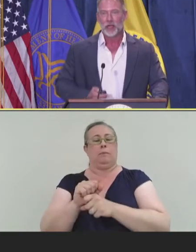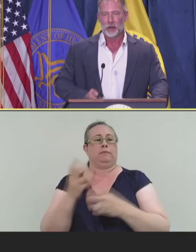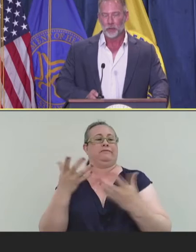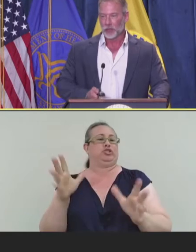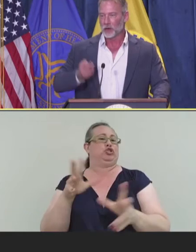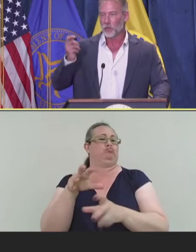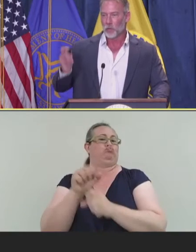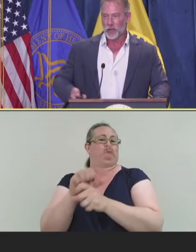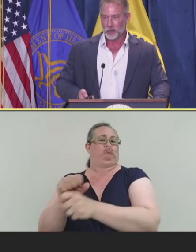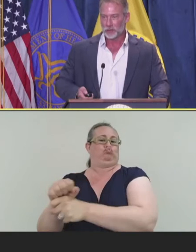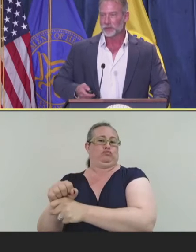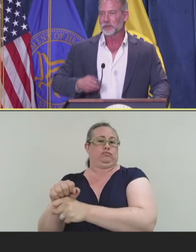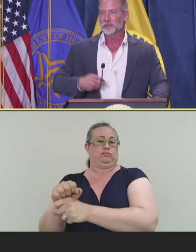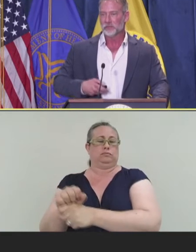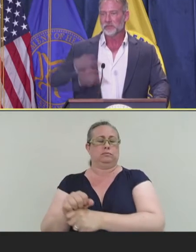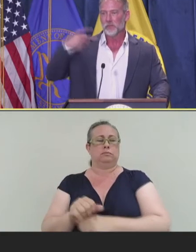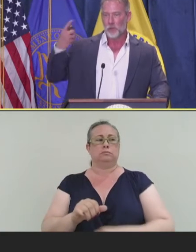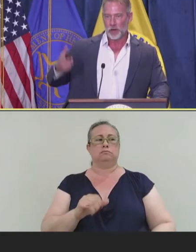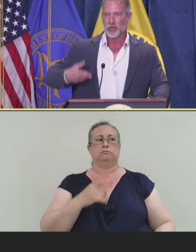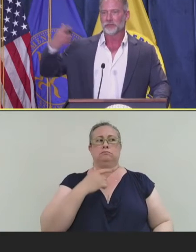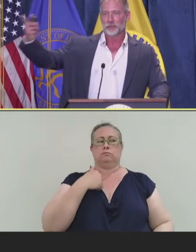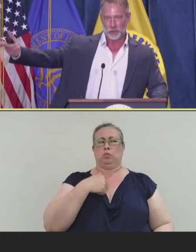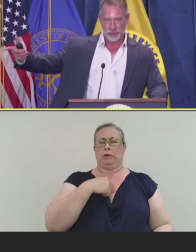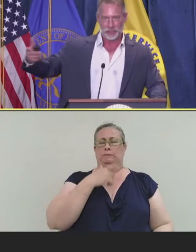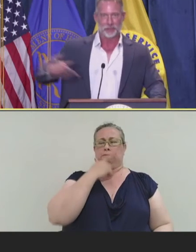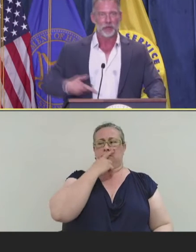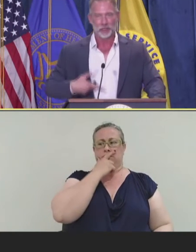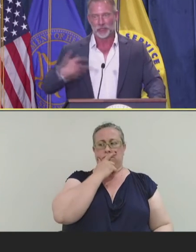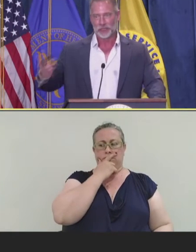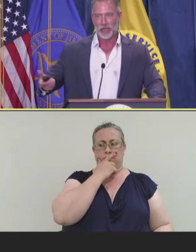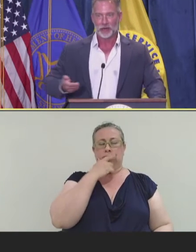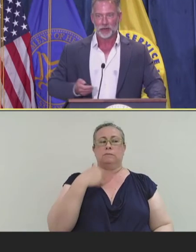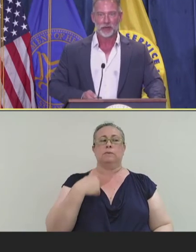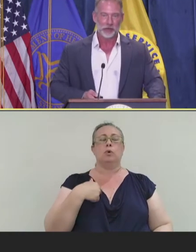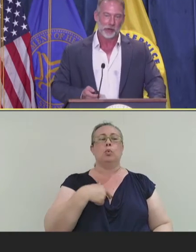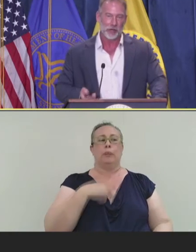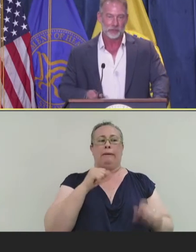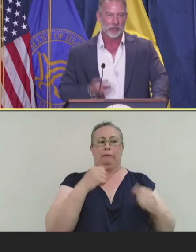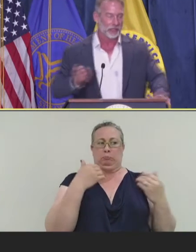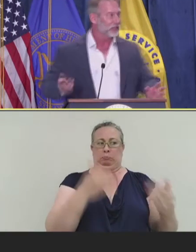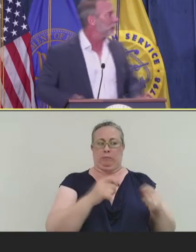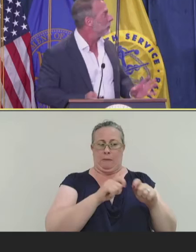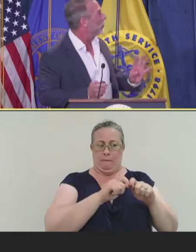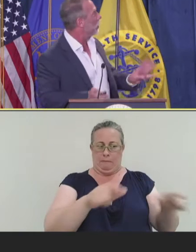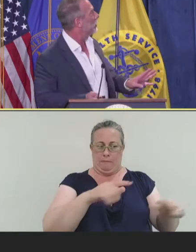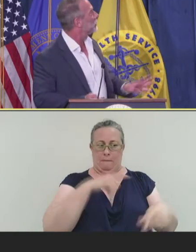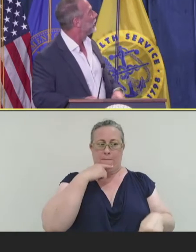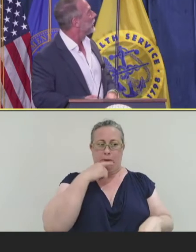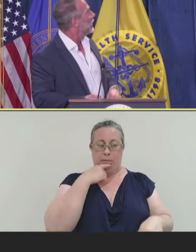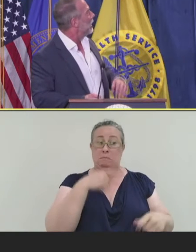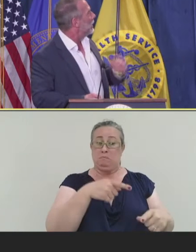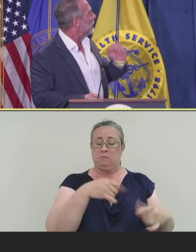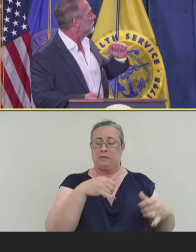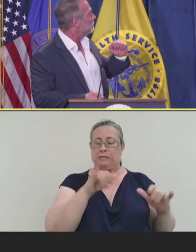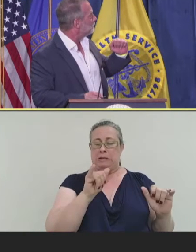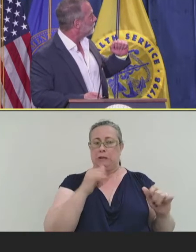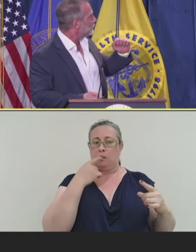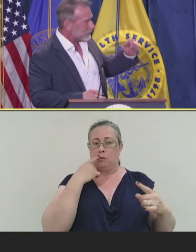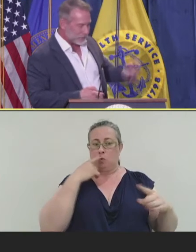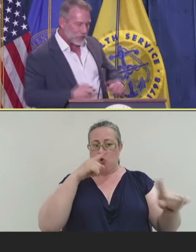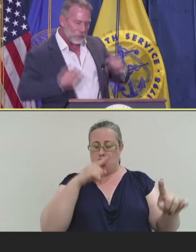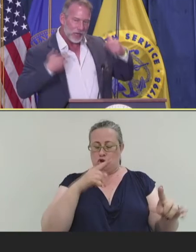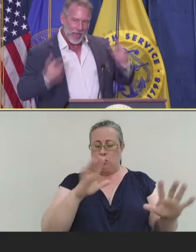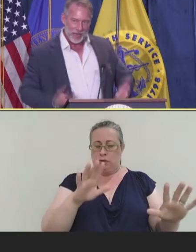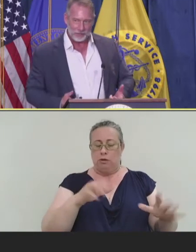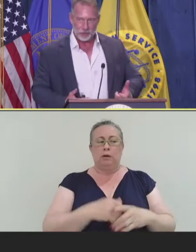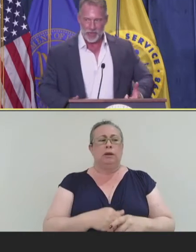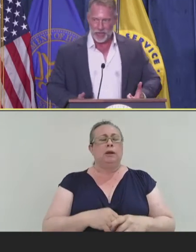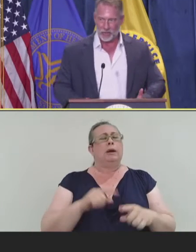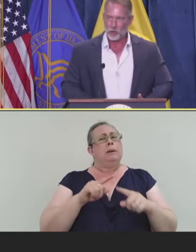And we're like, well, we can release it publicly. And, you know, it still worked. But after that,